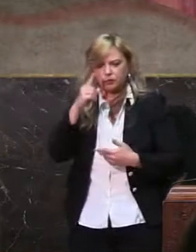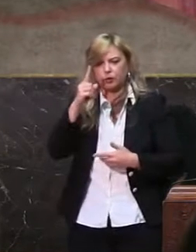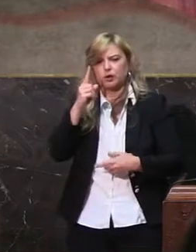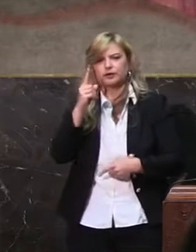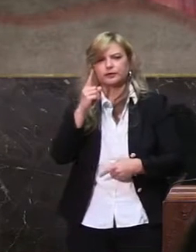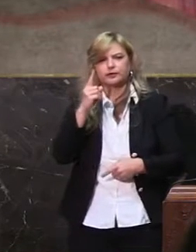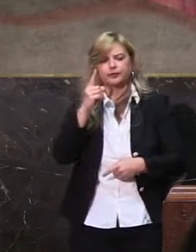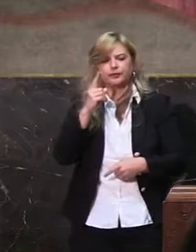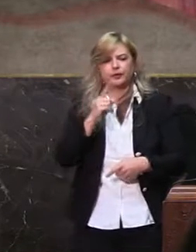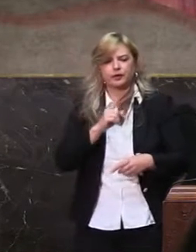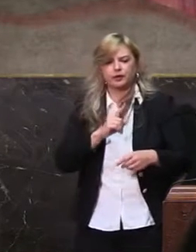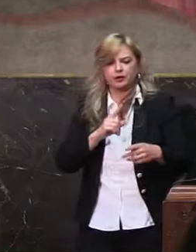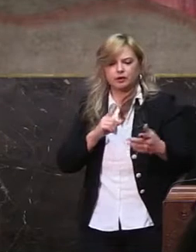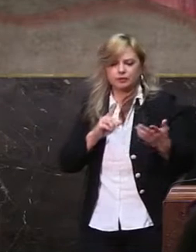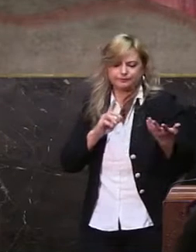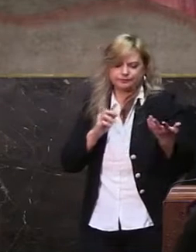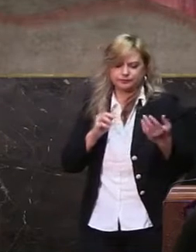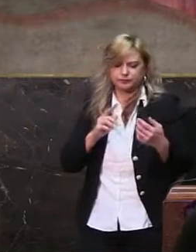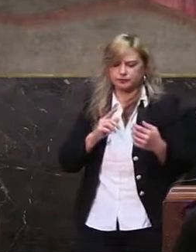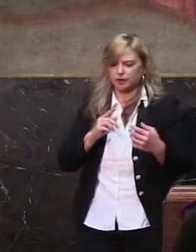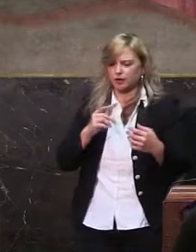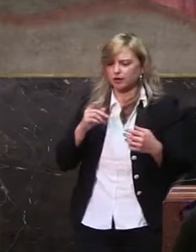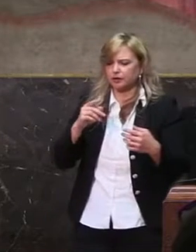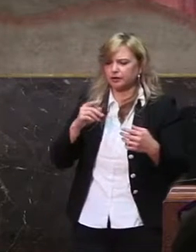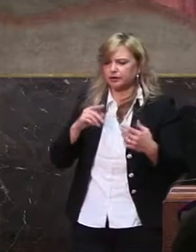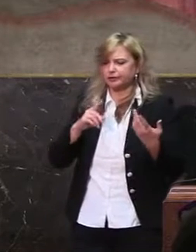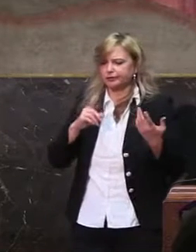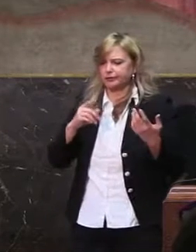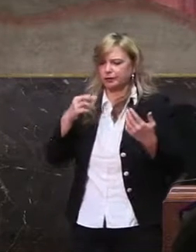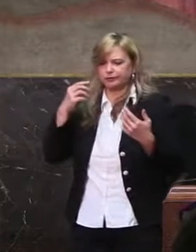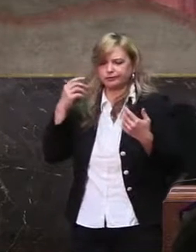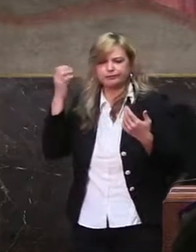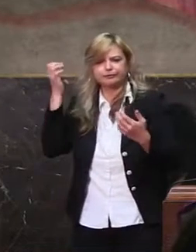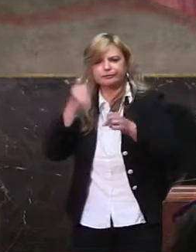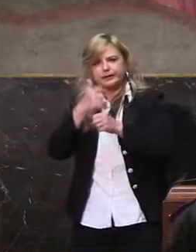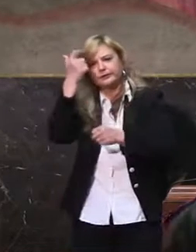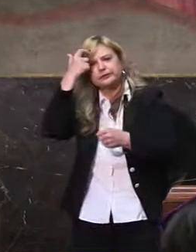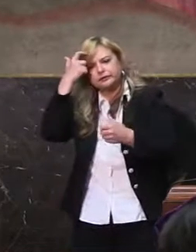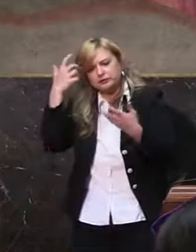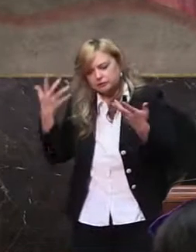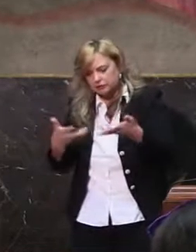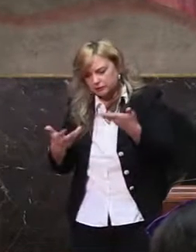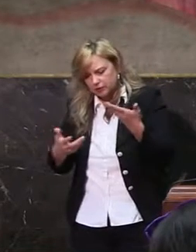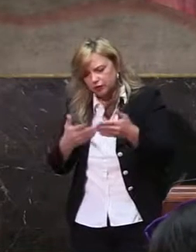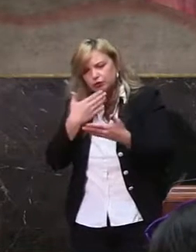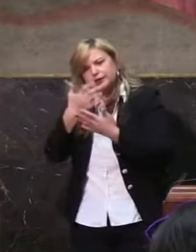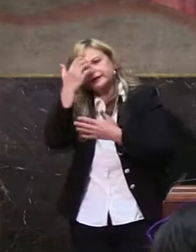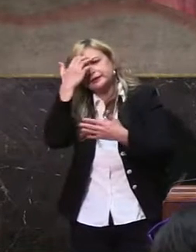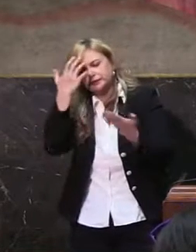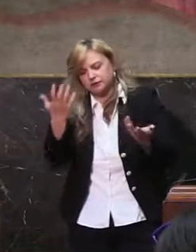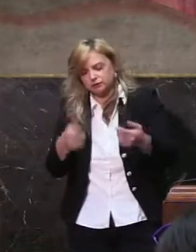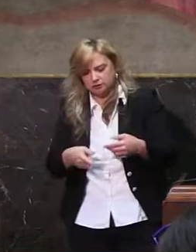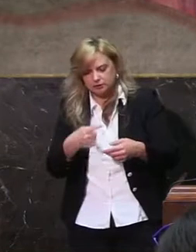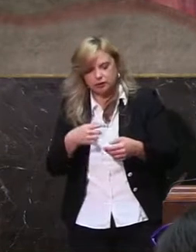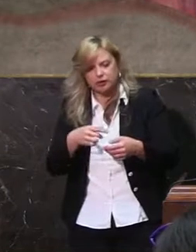real-world practical concern you know for example to require a vote of people